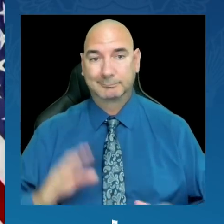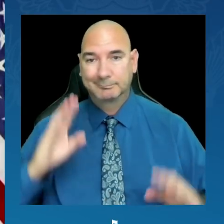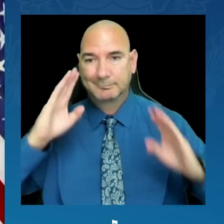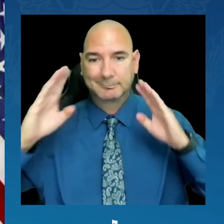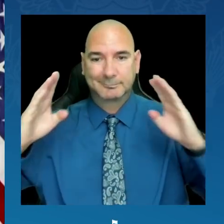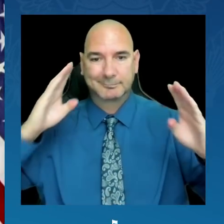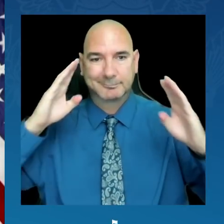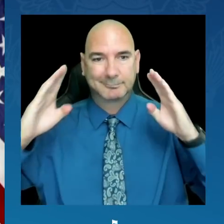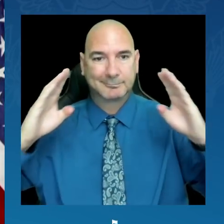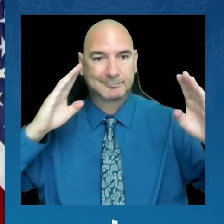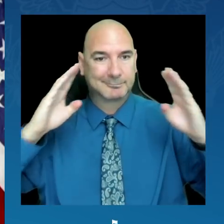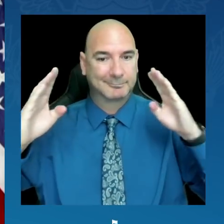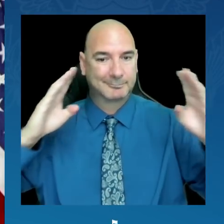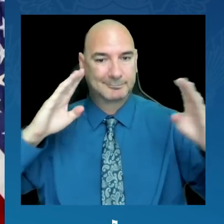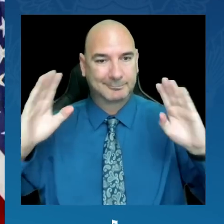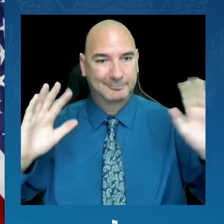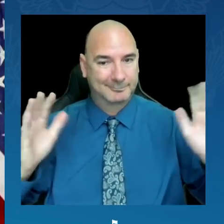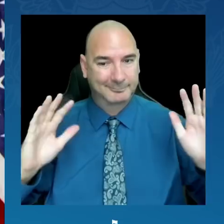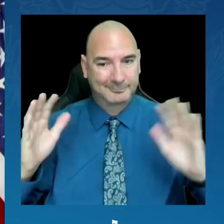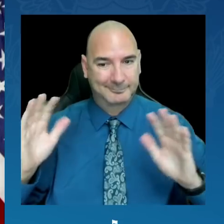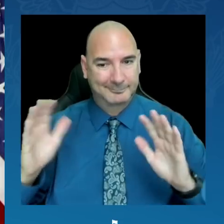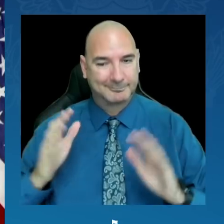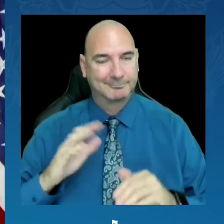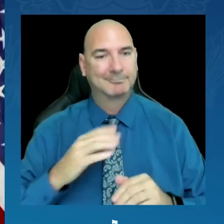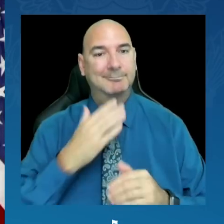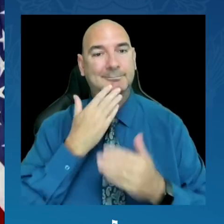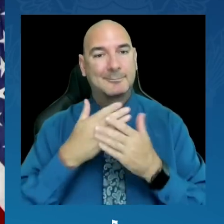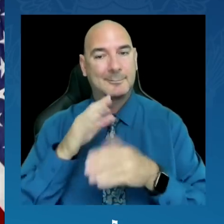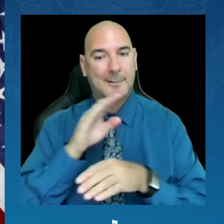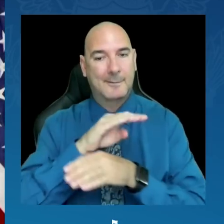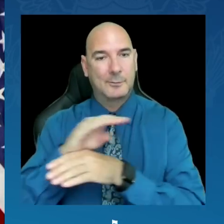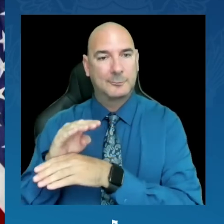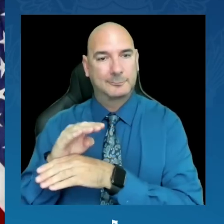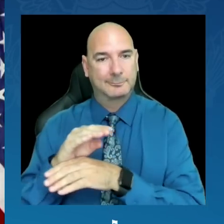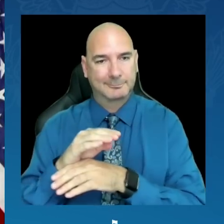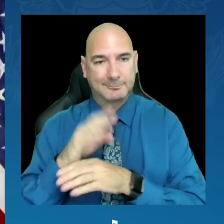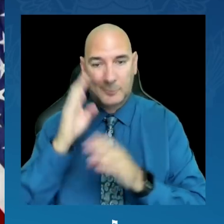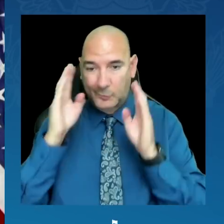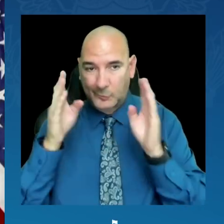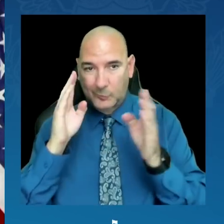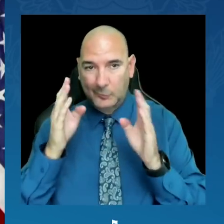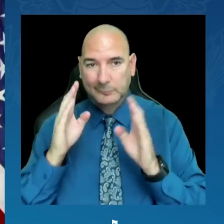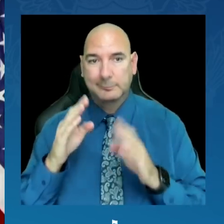Rep. Underwood: Good afternoon. Hello, Illinois. Hello, Plainfield.